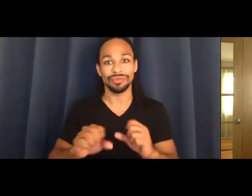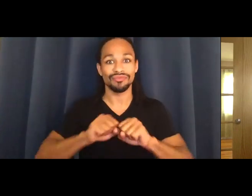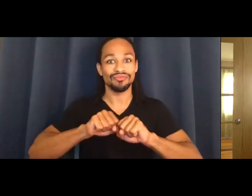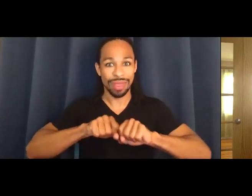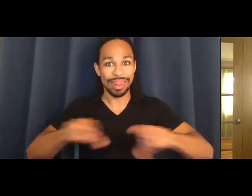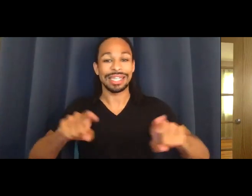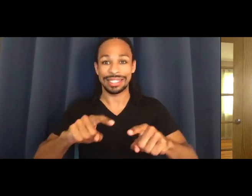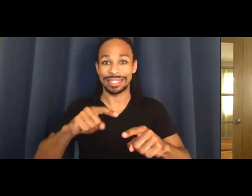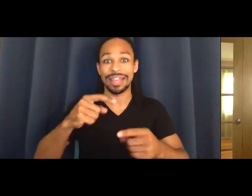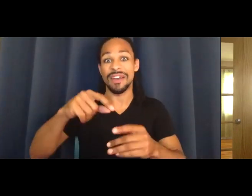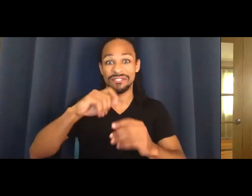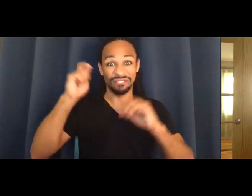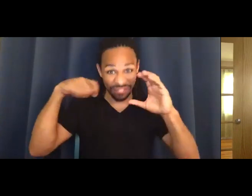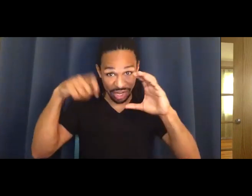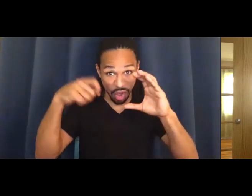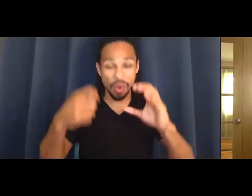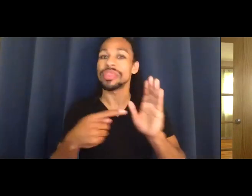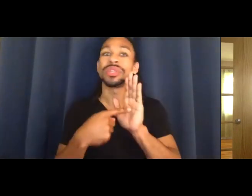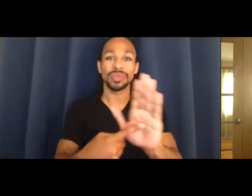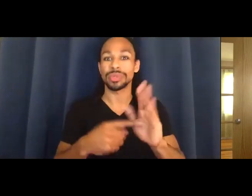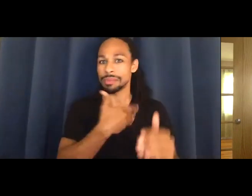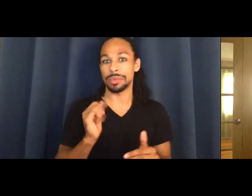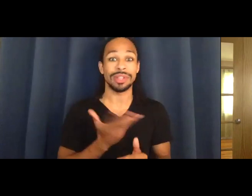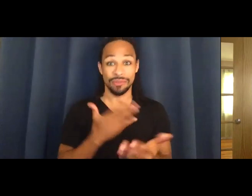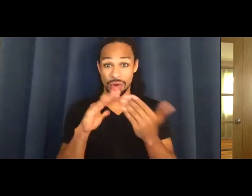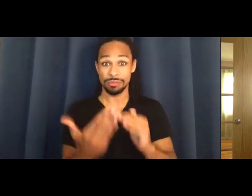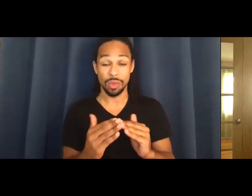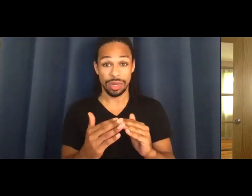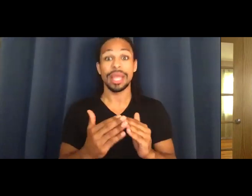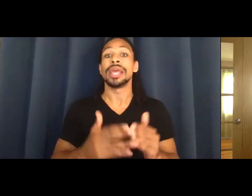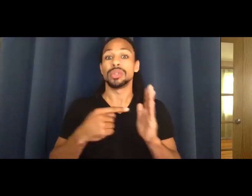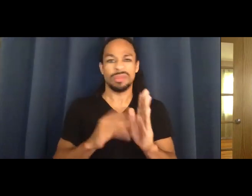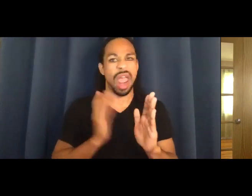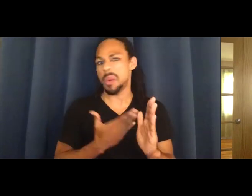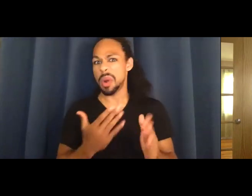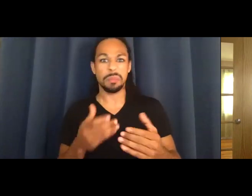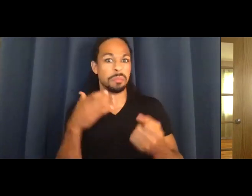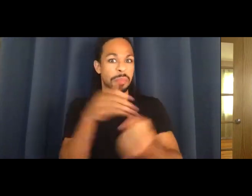our dance community, displaying our strength in power by numbers. We have written a letter, and now we are working with the